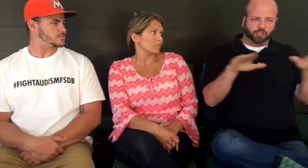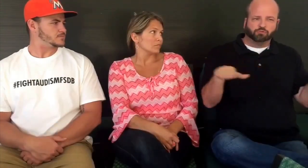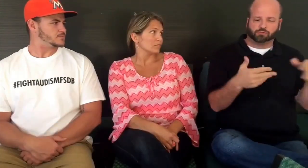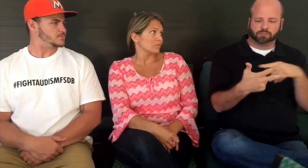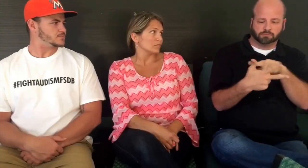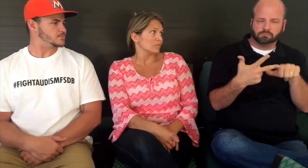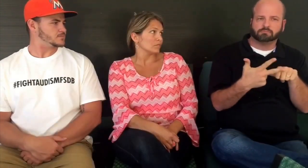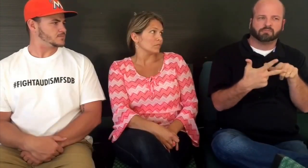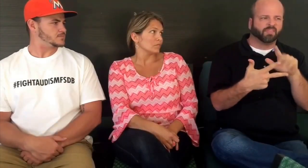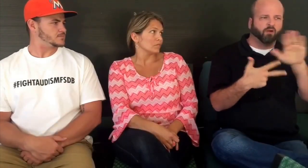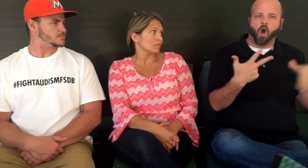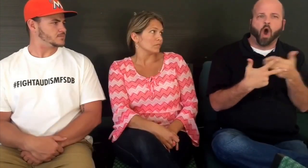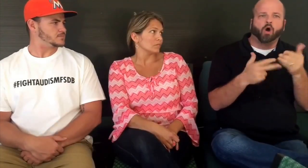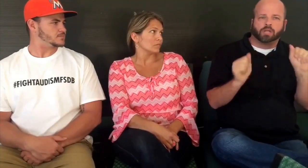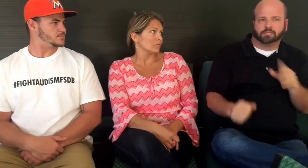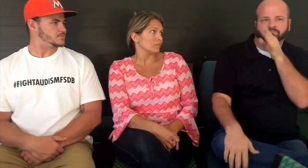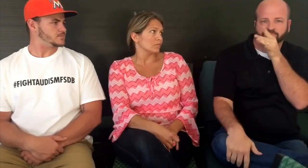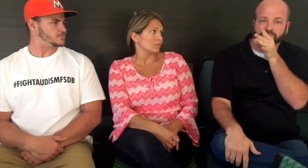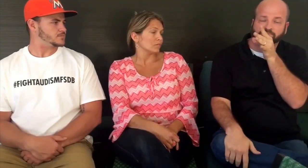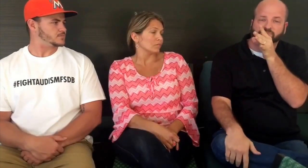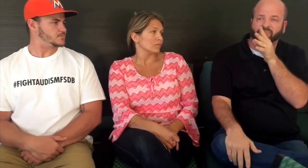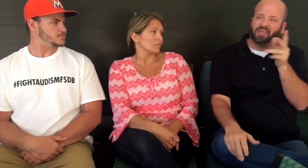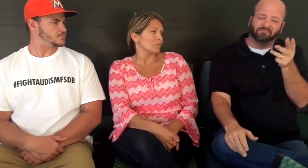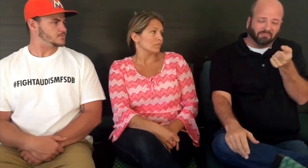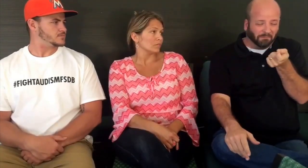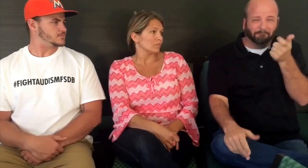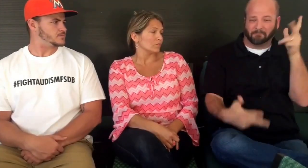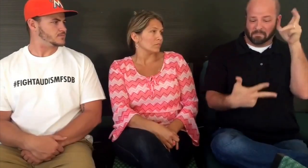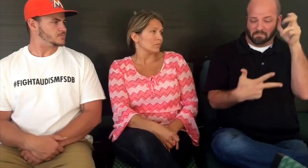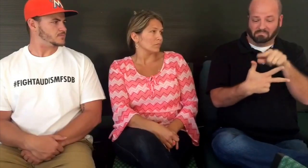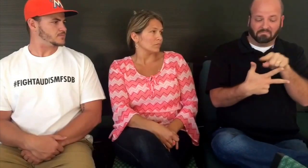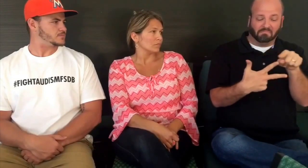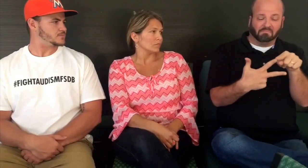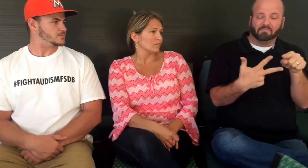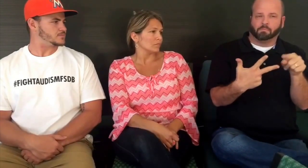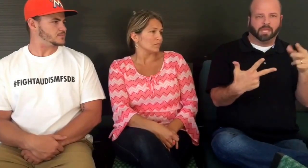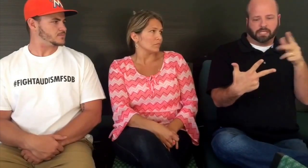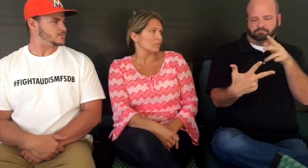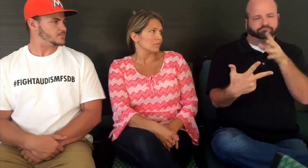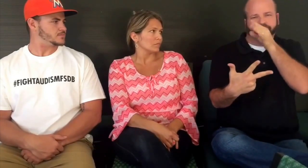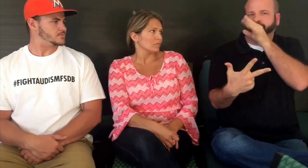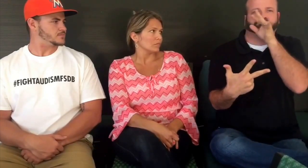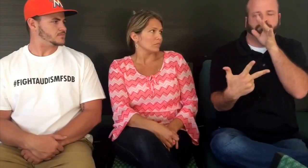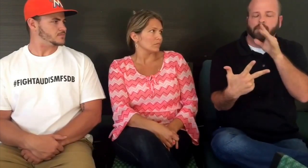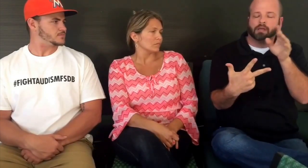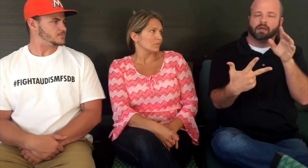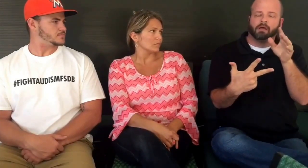My children, the three of them, can speak. They have minimal hearing but can speak.